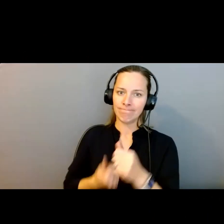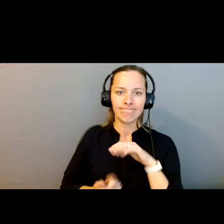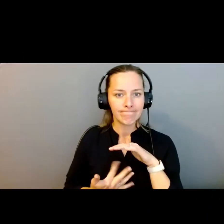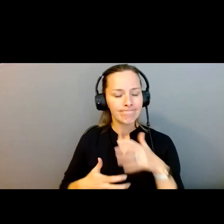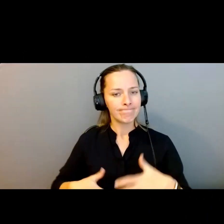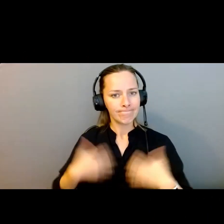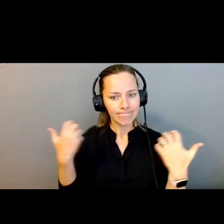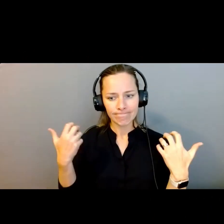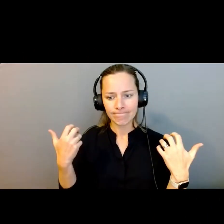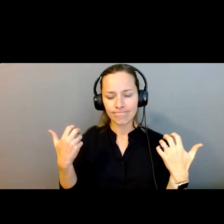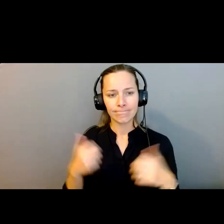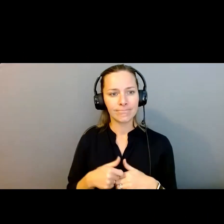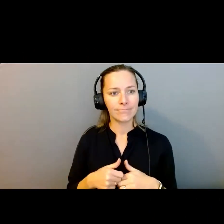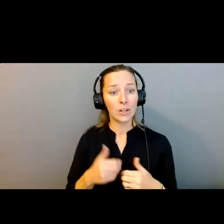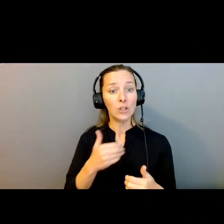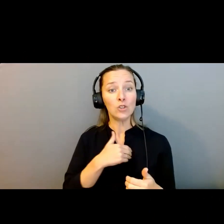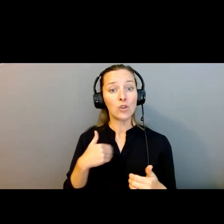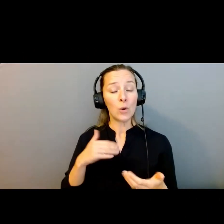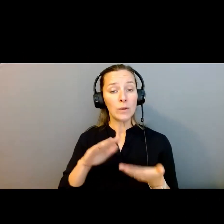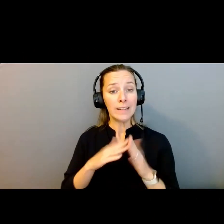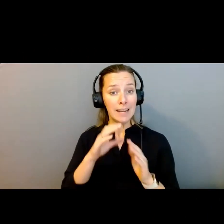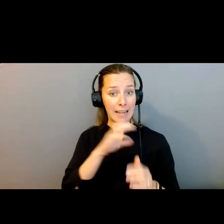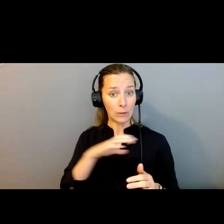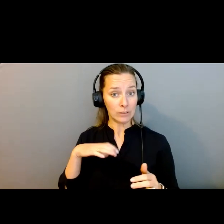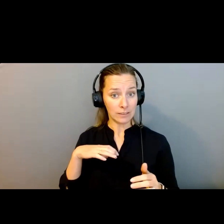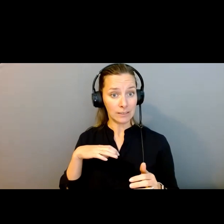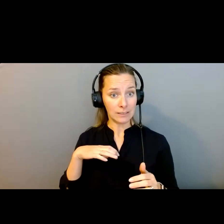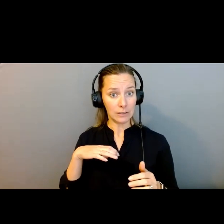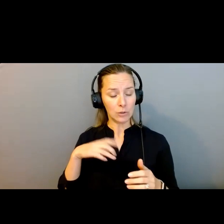When Toronto City Council was talking about developing crisis alternatives to police,